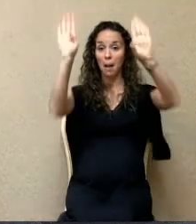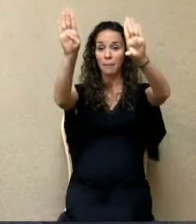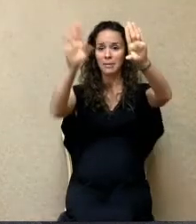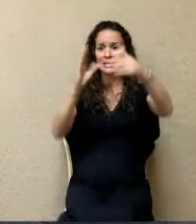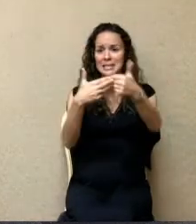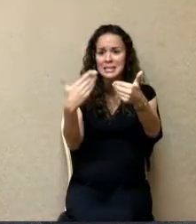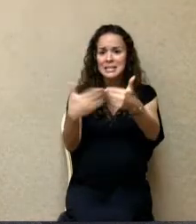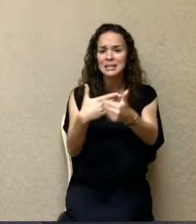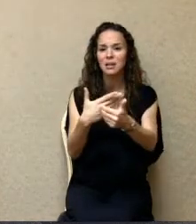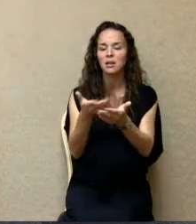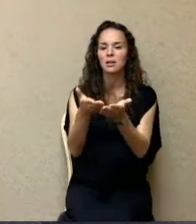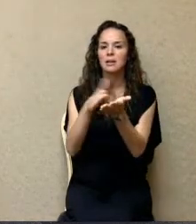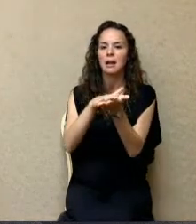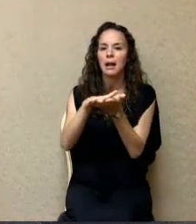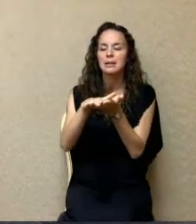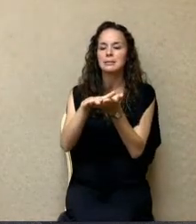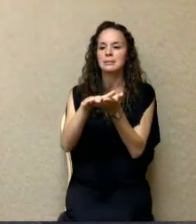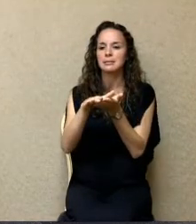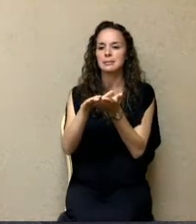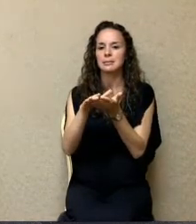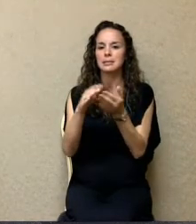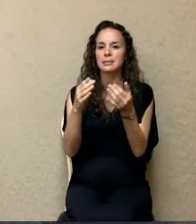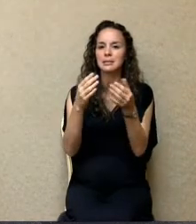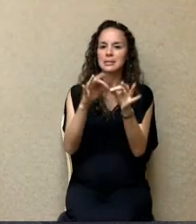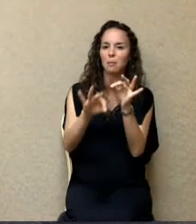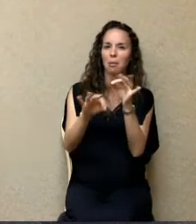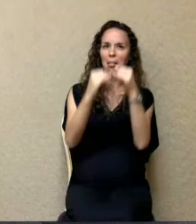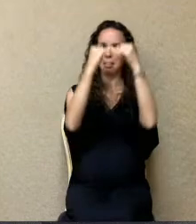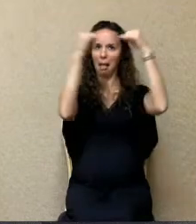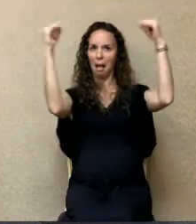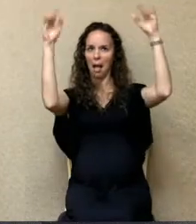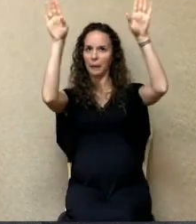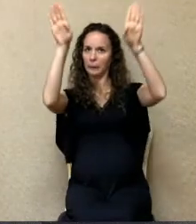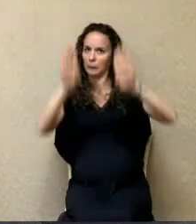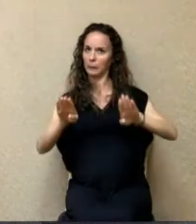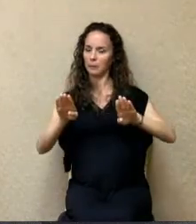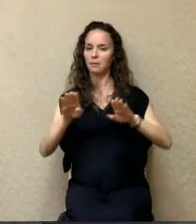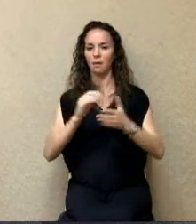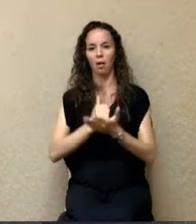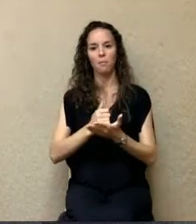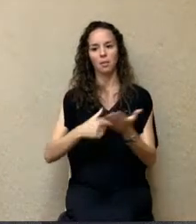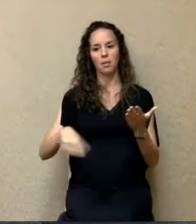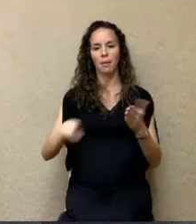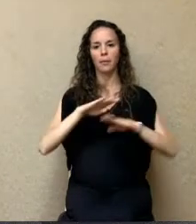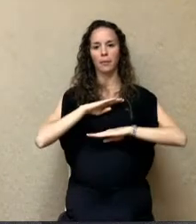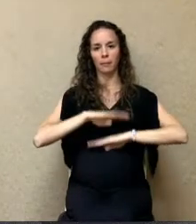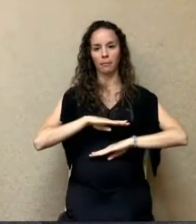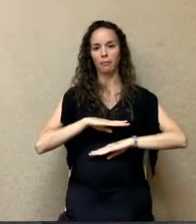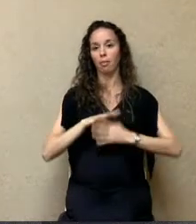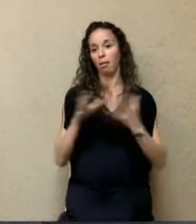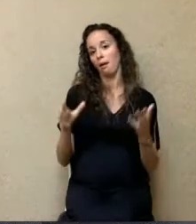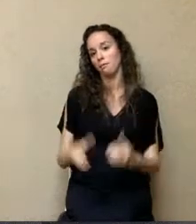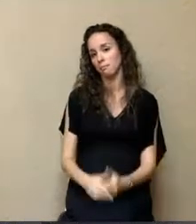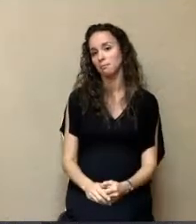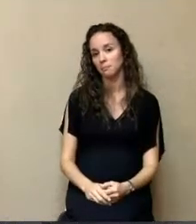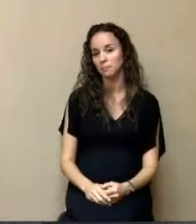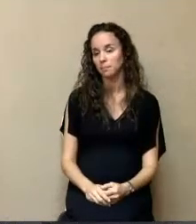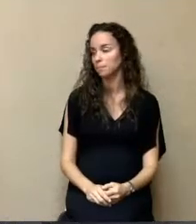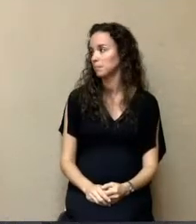helped a lot. So, the sensory room we'll show in a minute. Okay. So I guess that's the only one, well there is, I'm